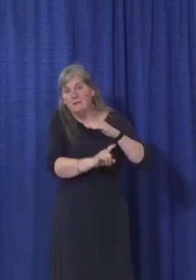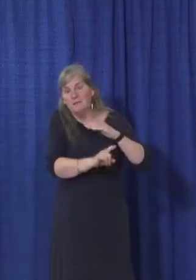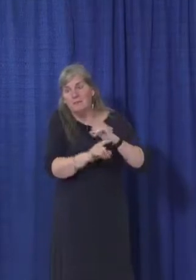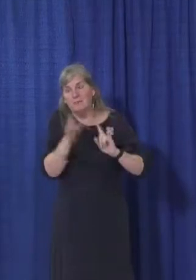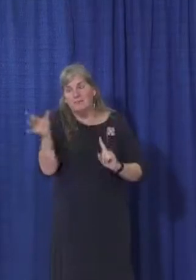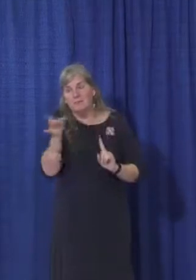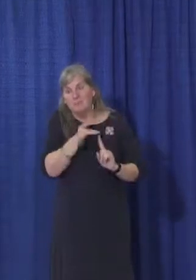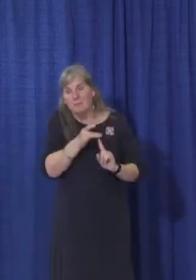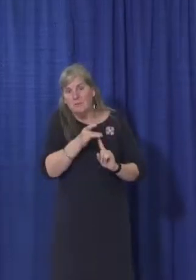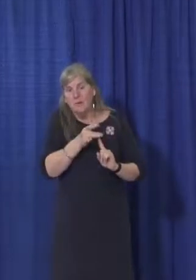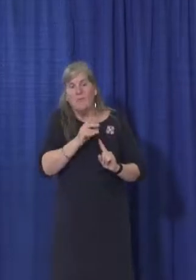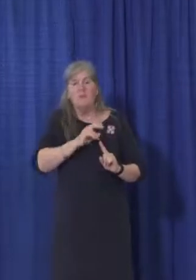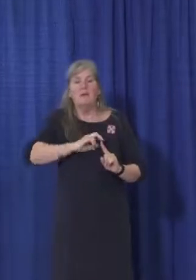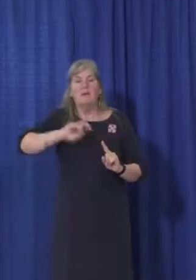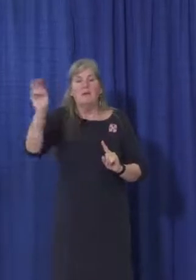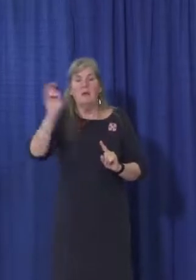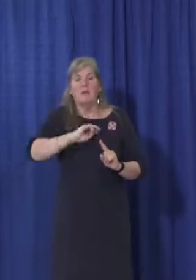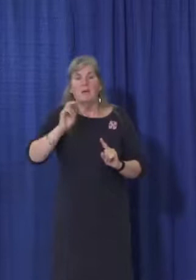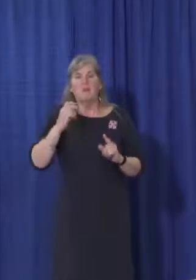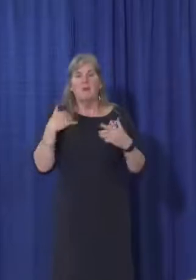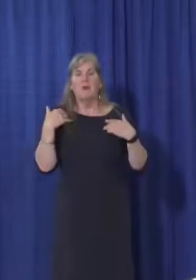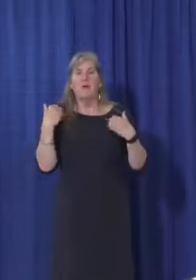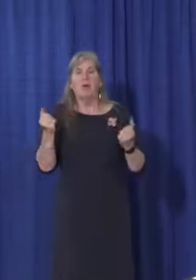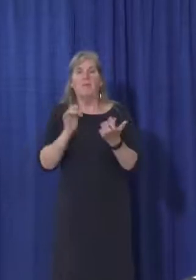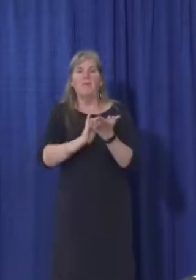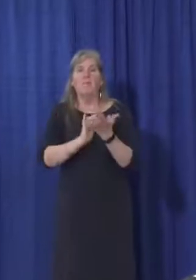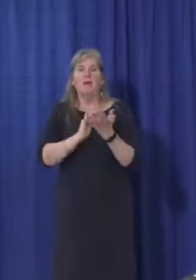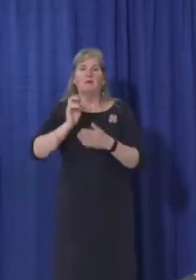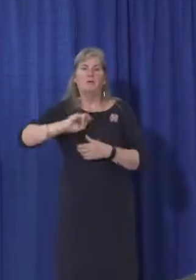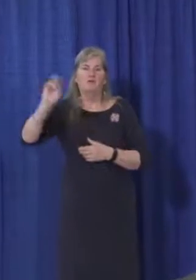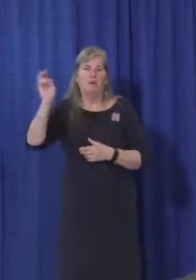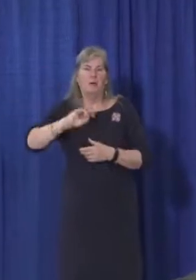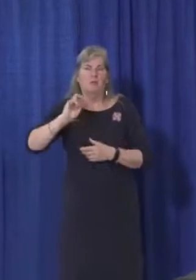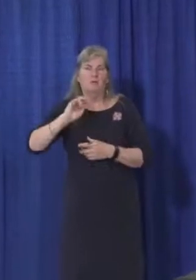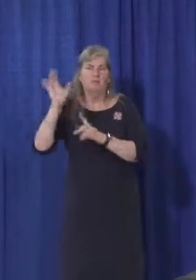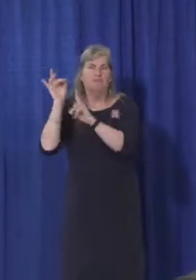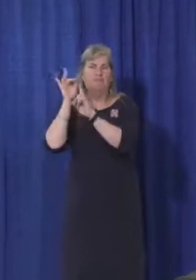did not comply with medical work